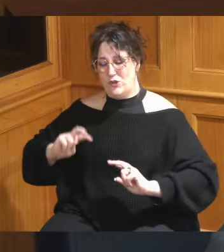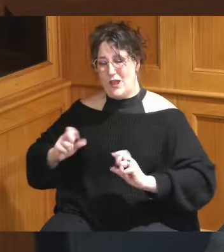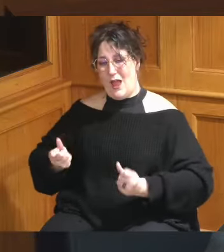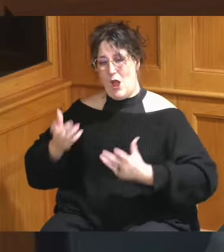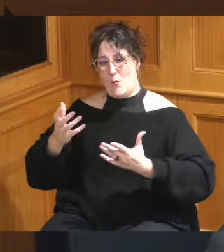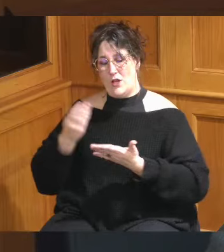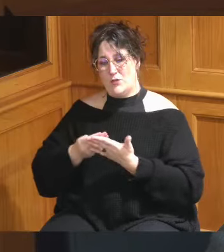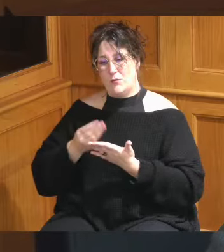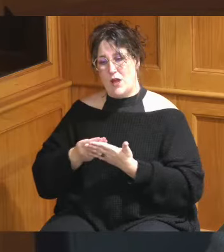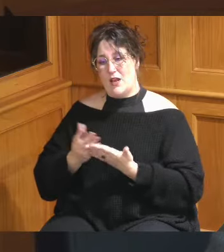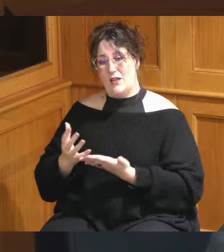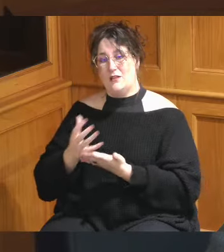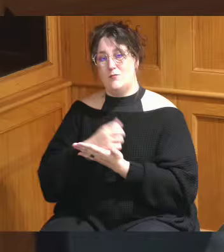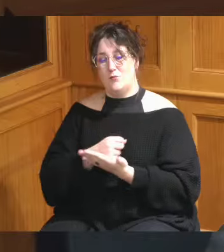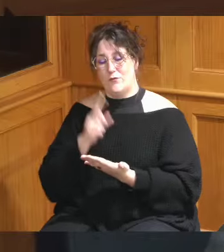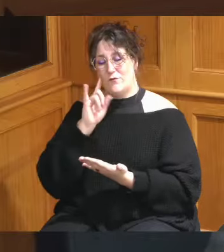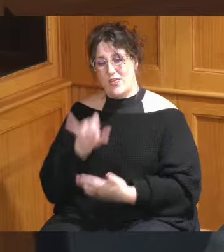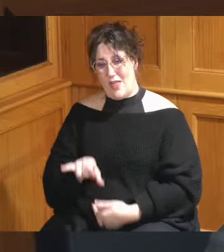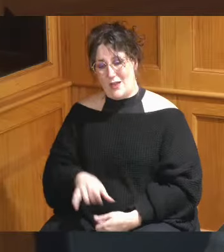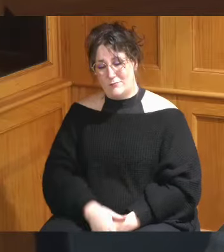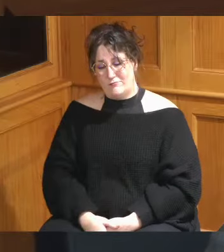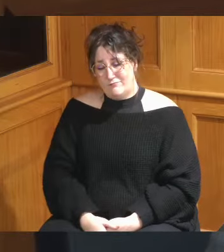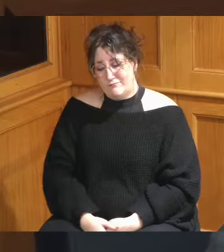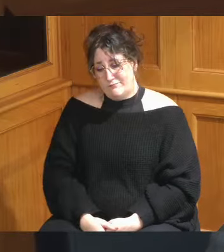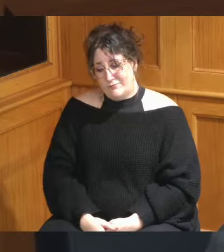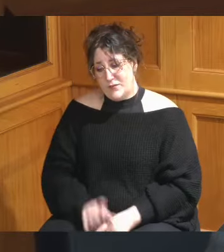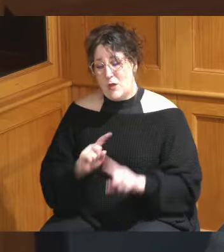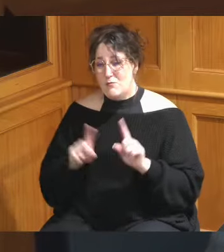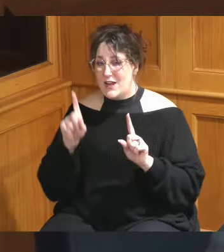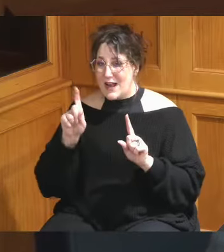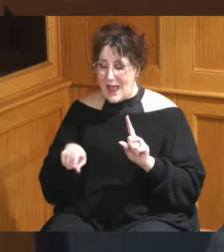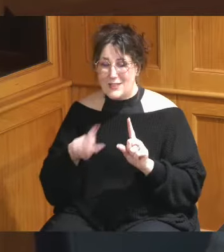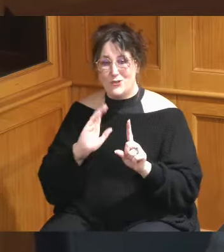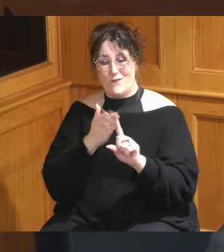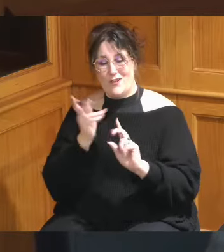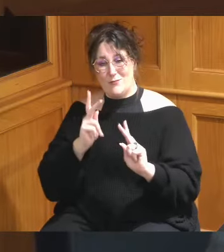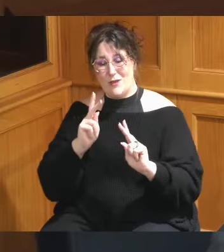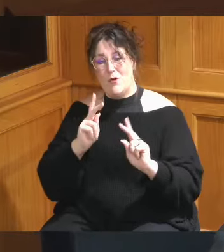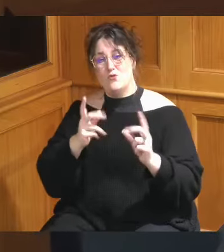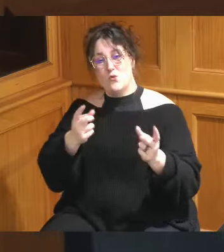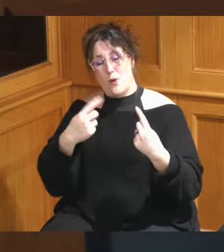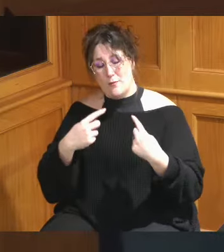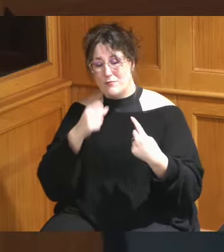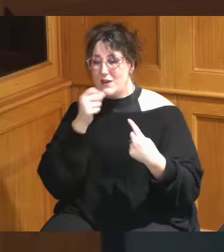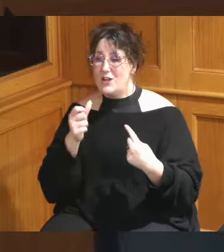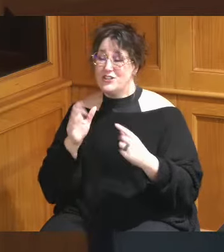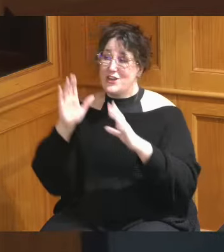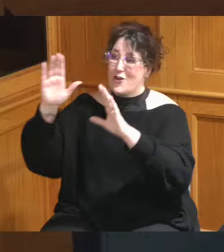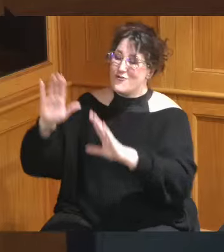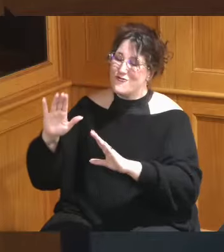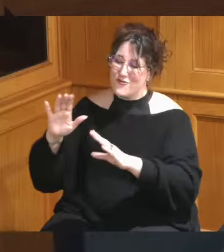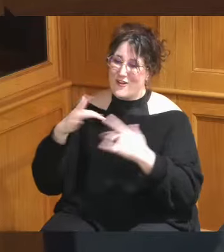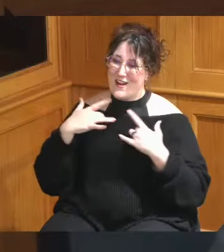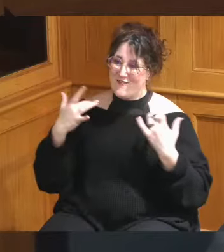did it bring in. But it has to be heads in the beds, not just I got a great event. So that's what